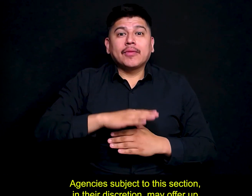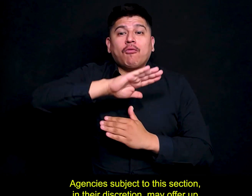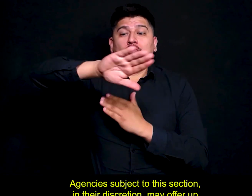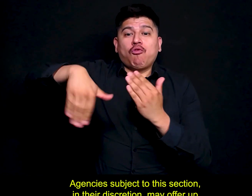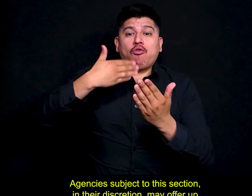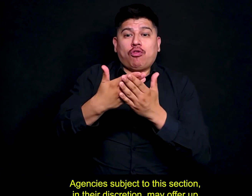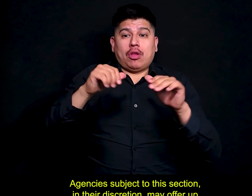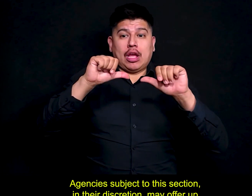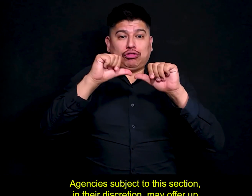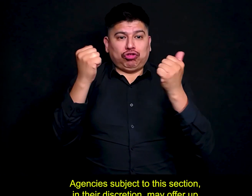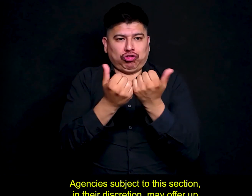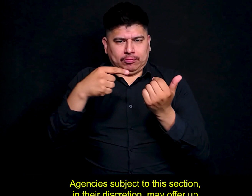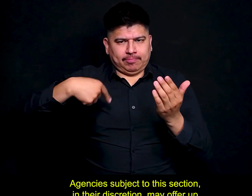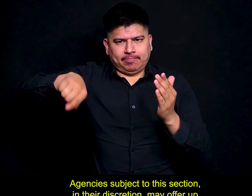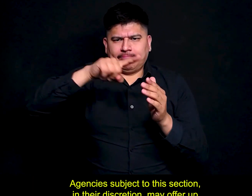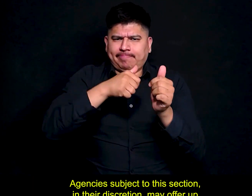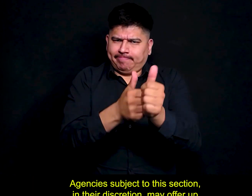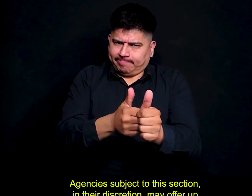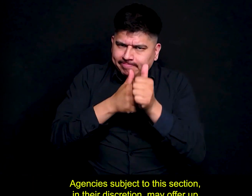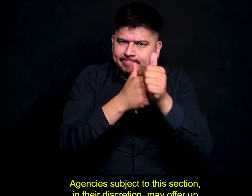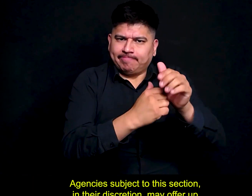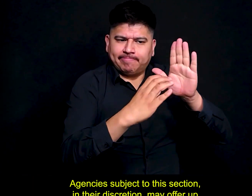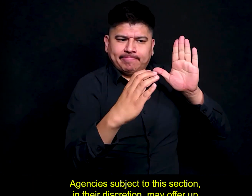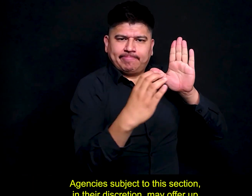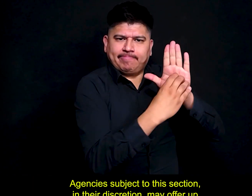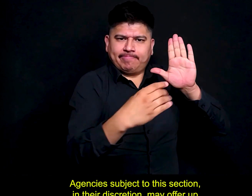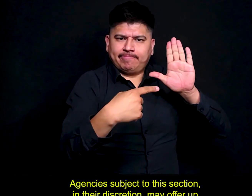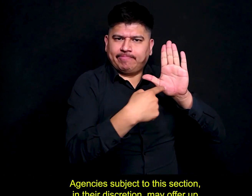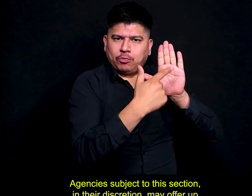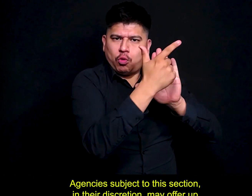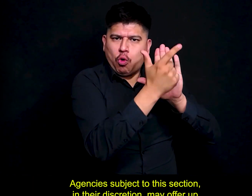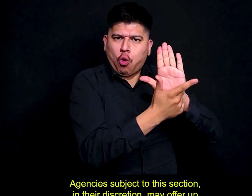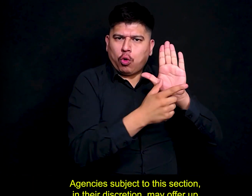Agencies subject to this section, in their discretion, may offer up